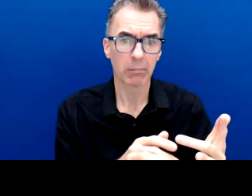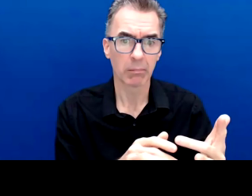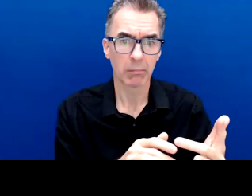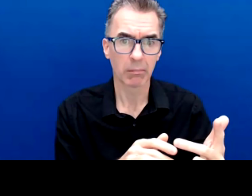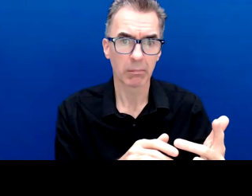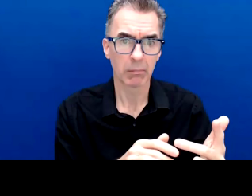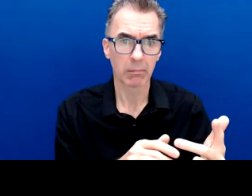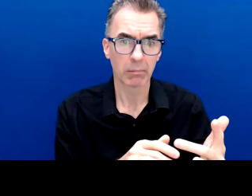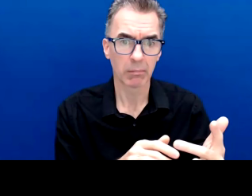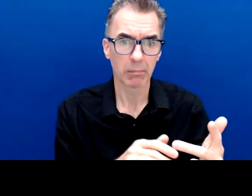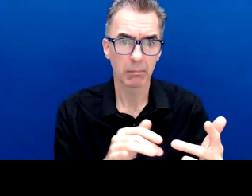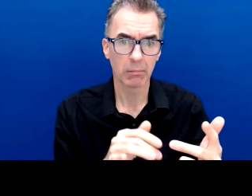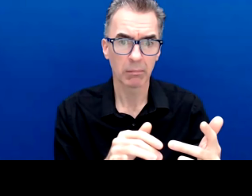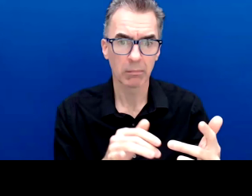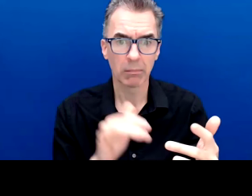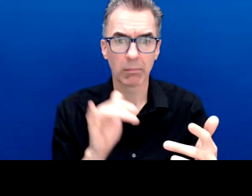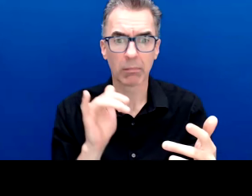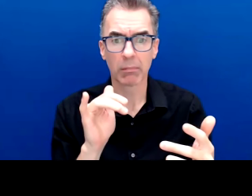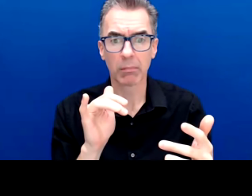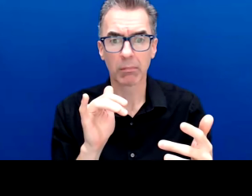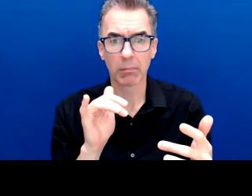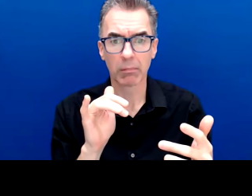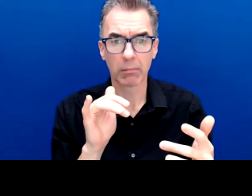based on contact, are changed regularly per semester.